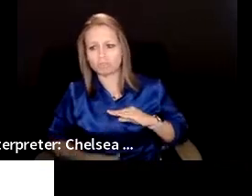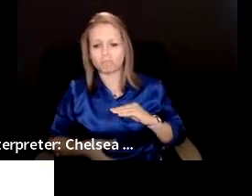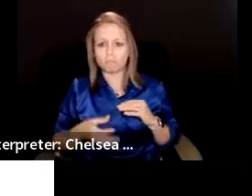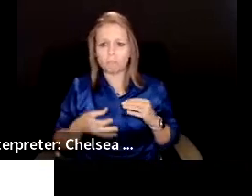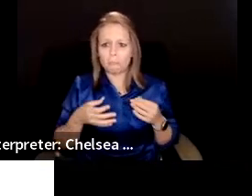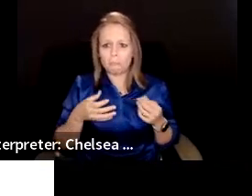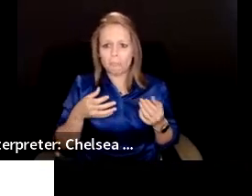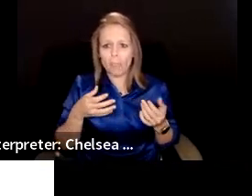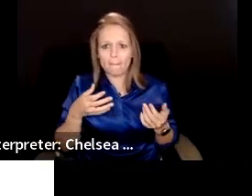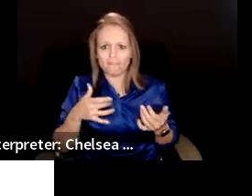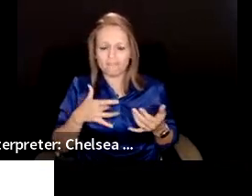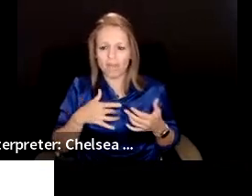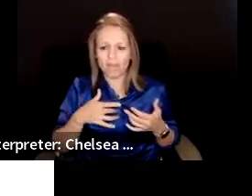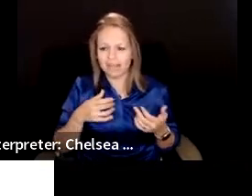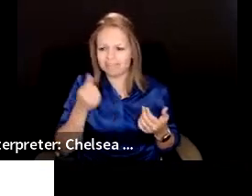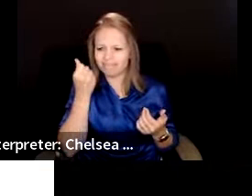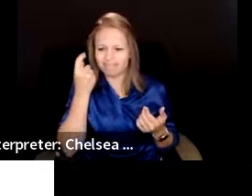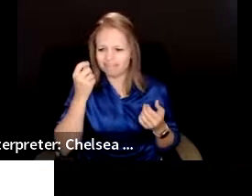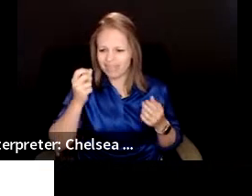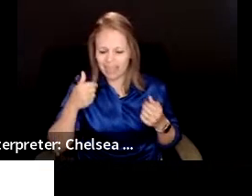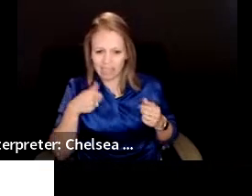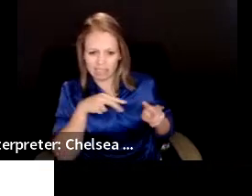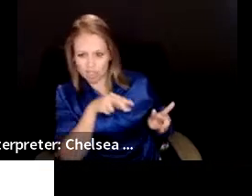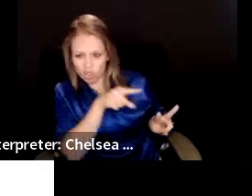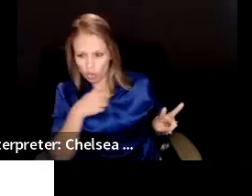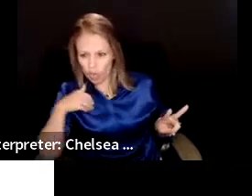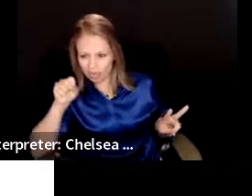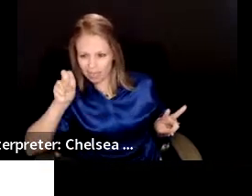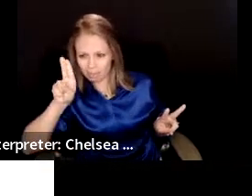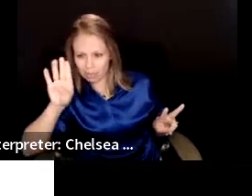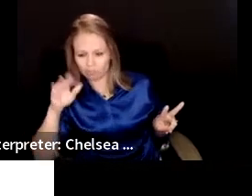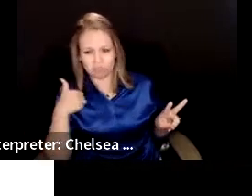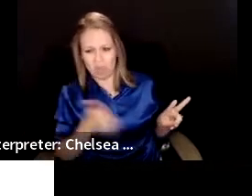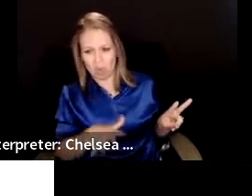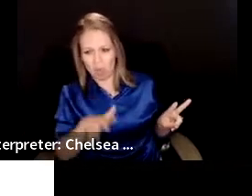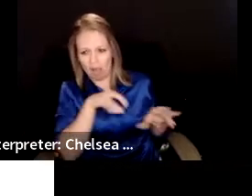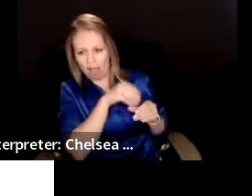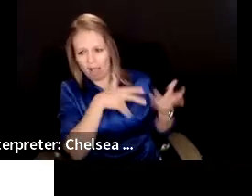esteem and not wanting to associate with a substance use disorder and all of us